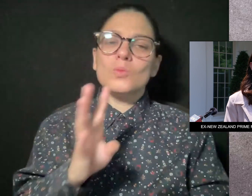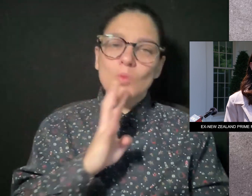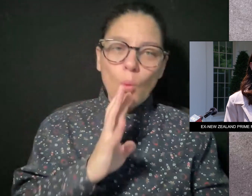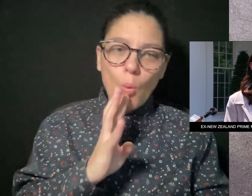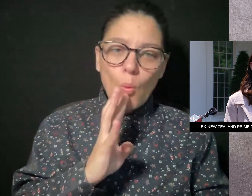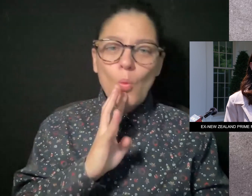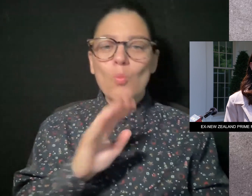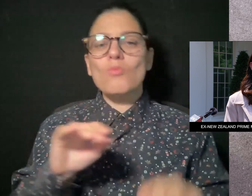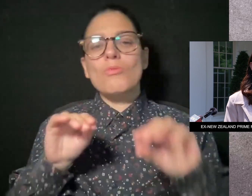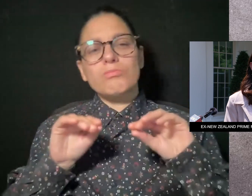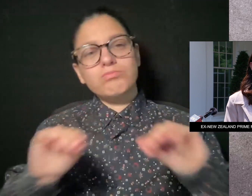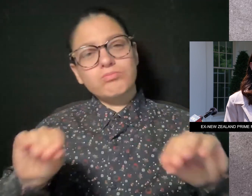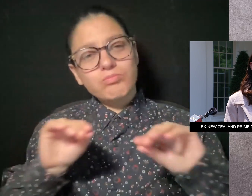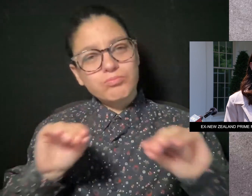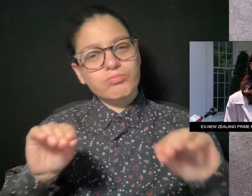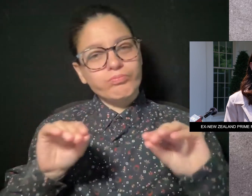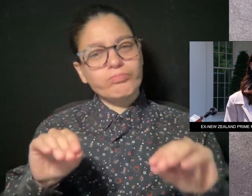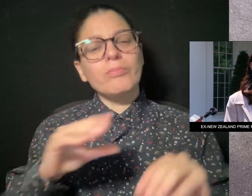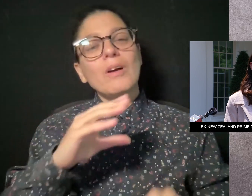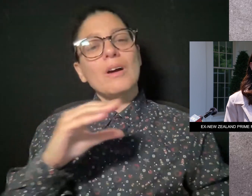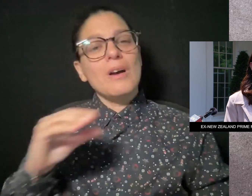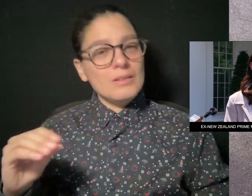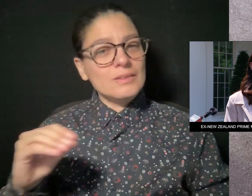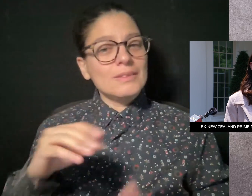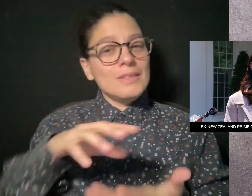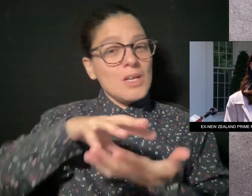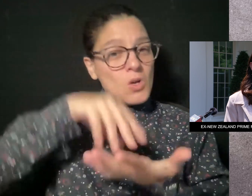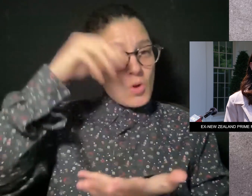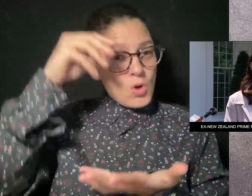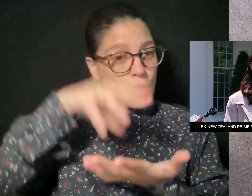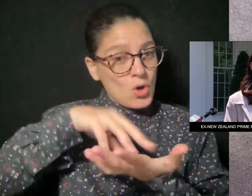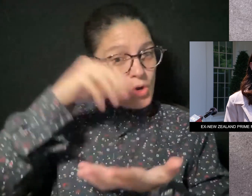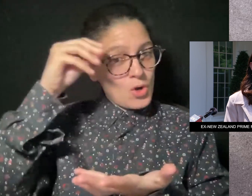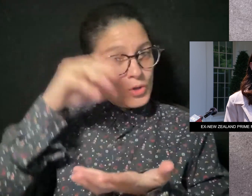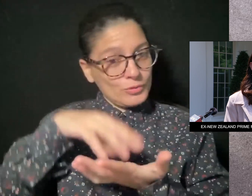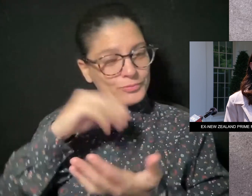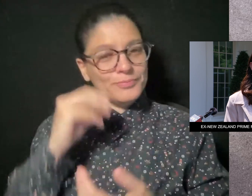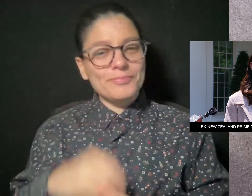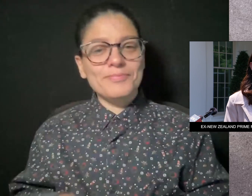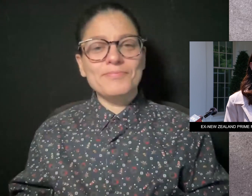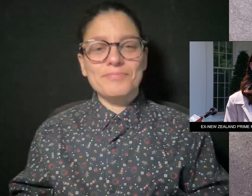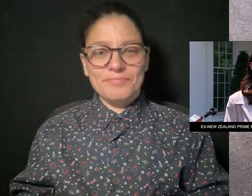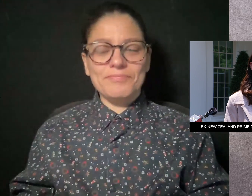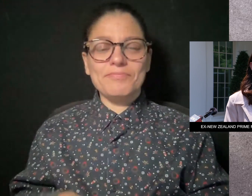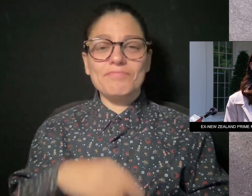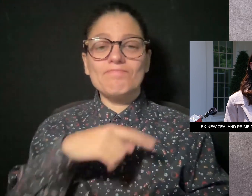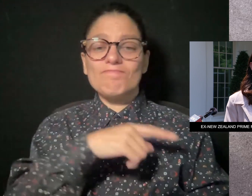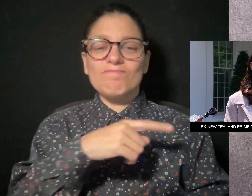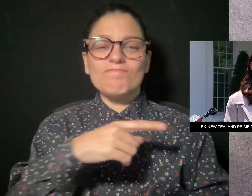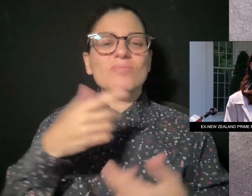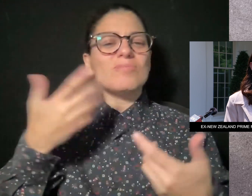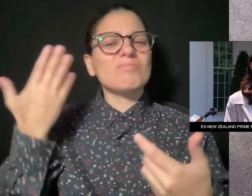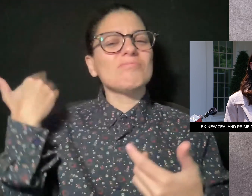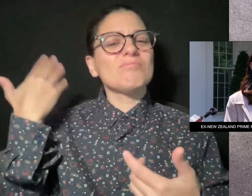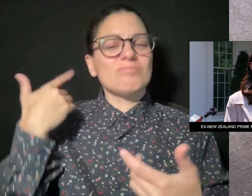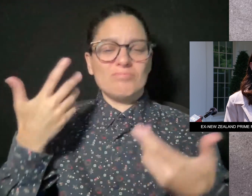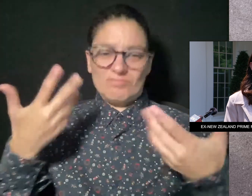and said she would be doing some speaking teaching and learning Ardern stepped down